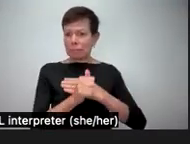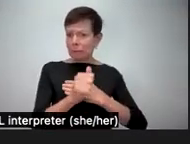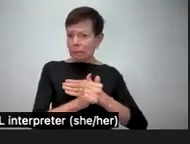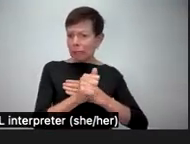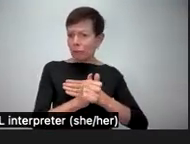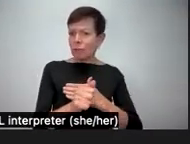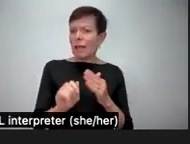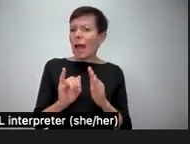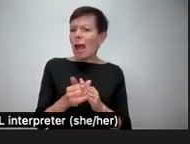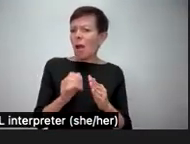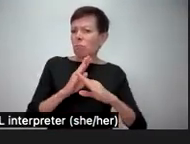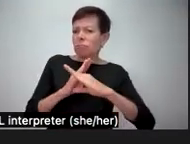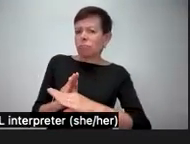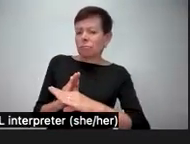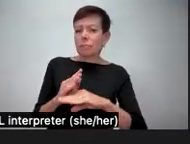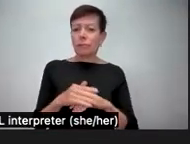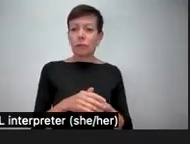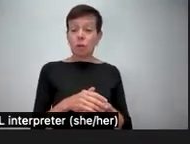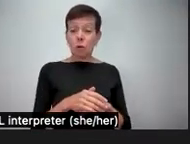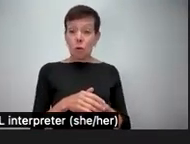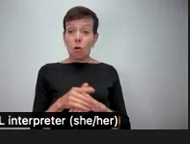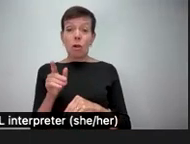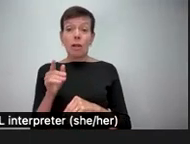or if you need a safety barrier for when you're doing an installation just to make sure the